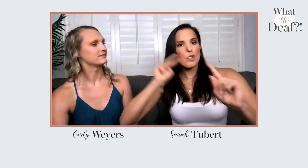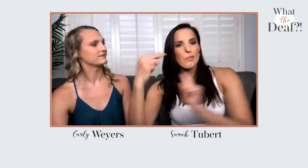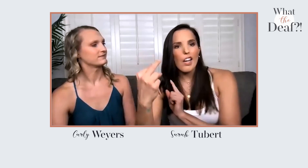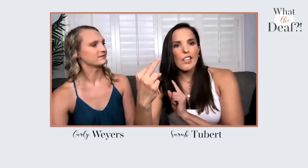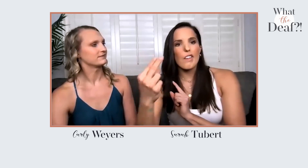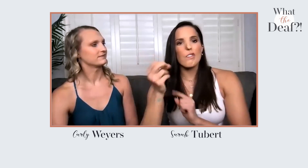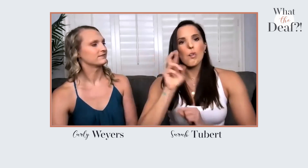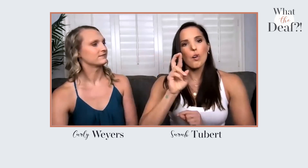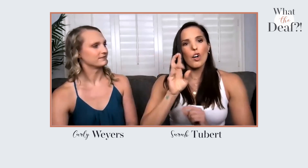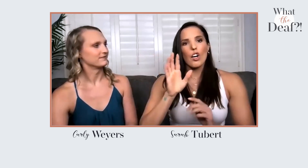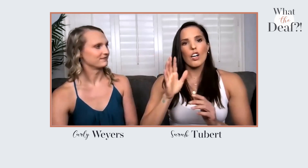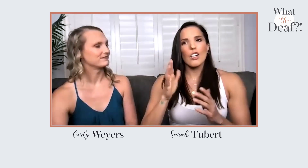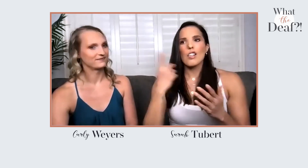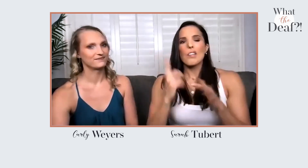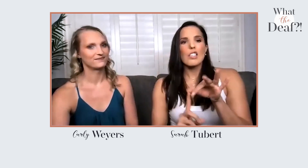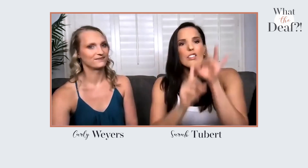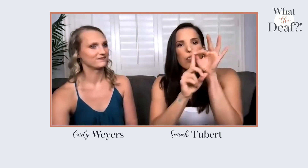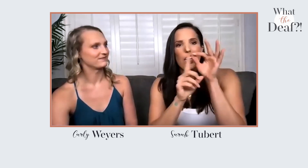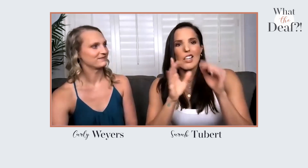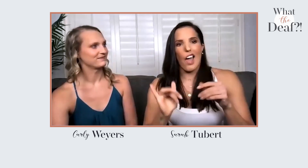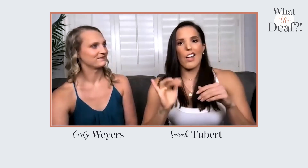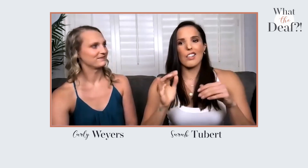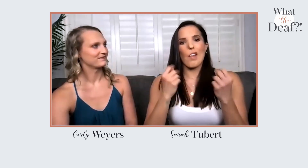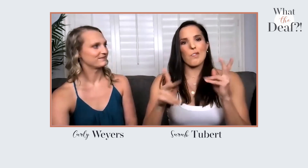or something unique that people realize,